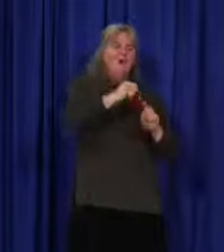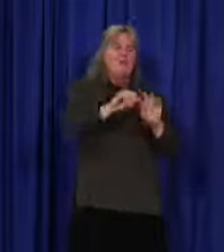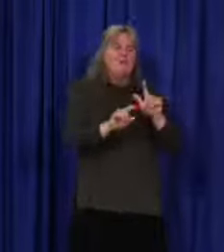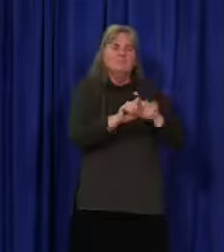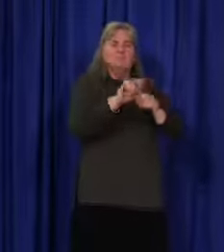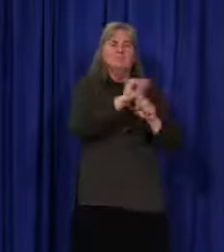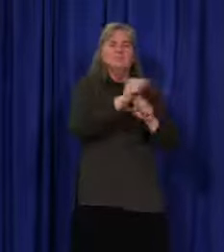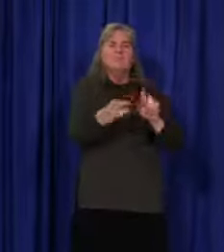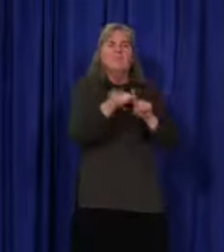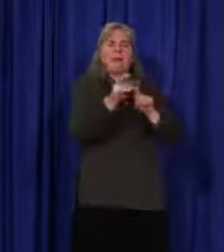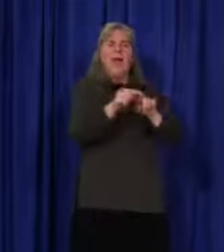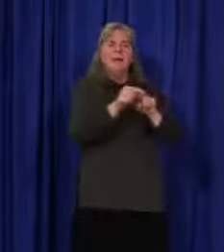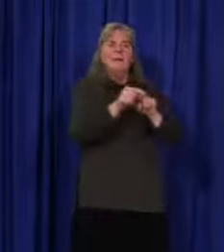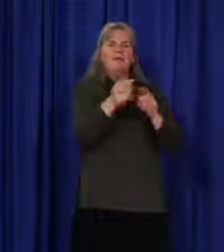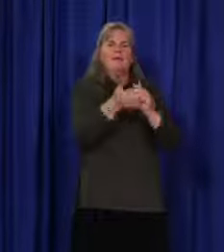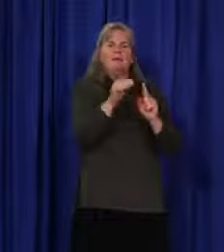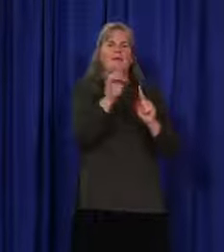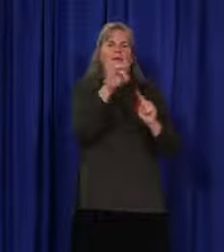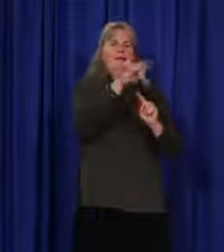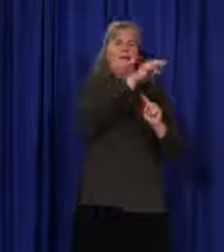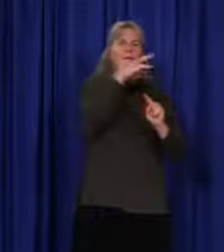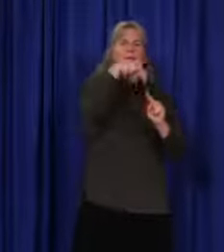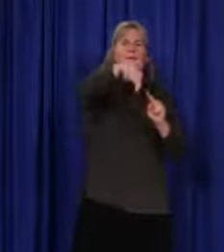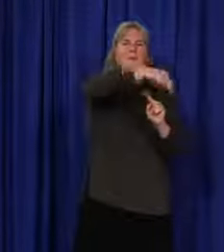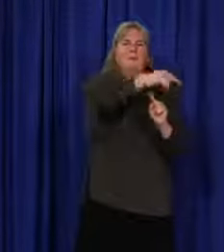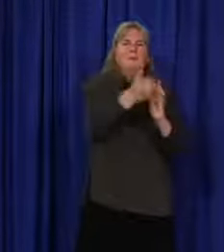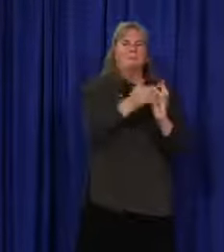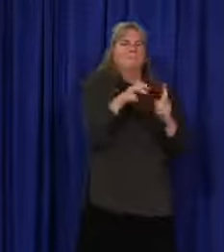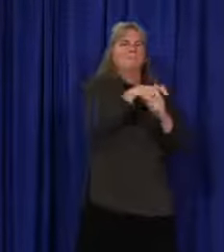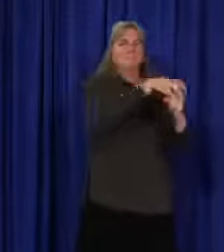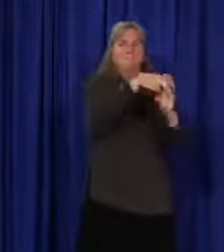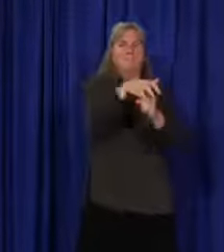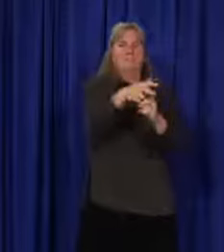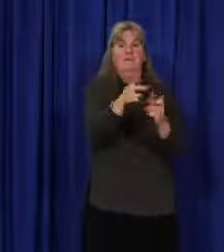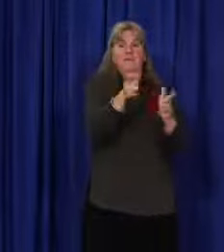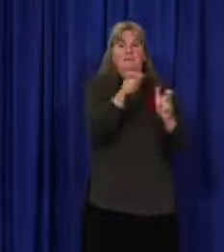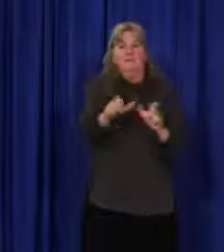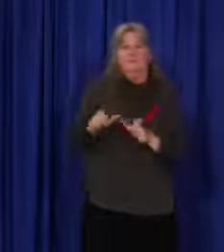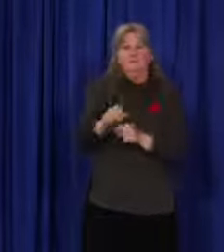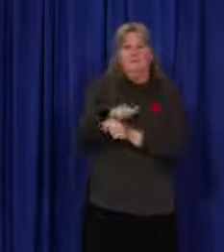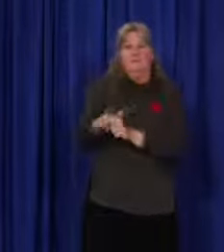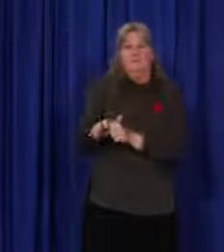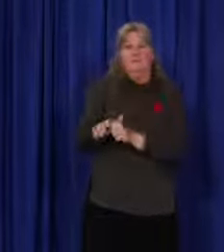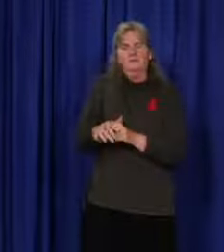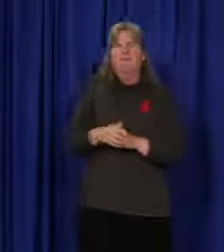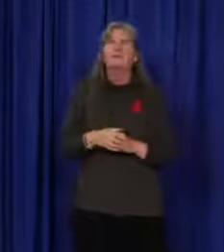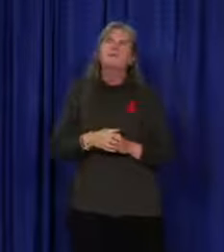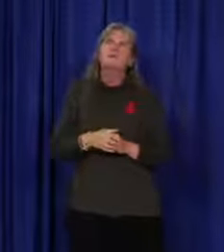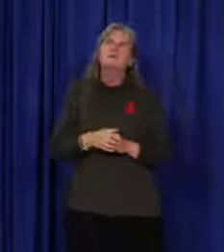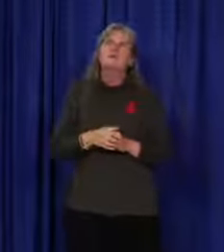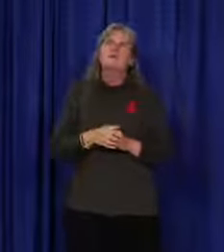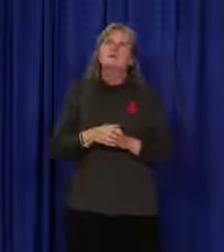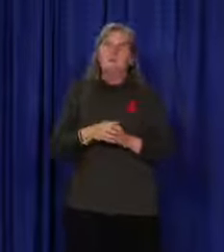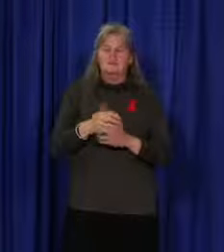just as important if not more so than it ever was. But as with everything we have